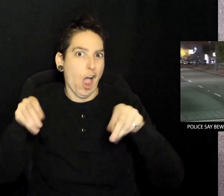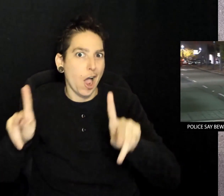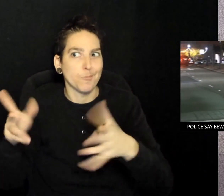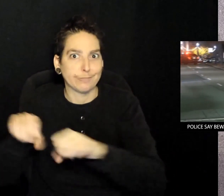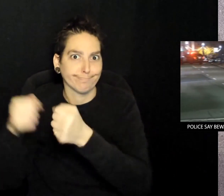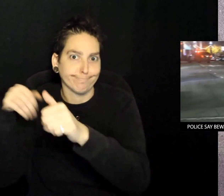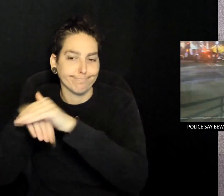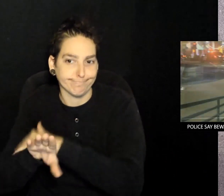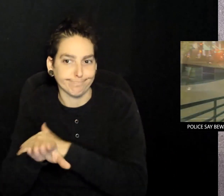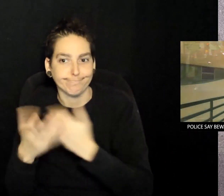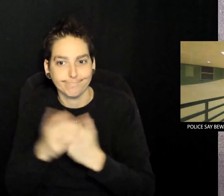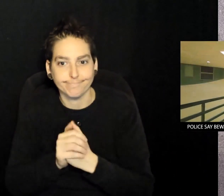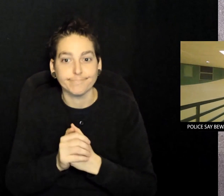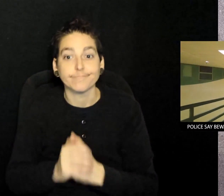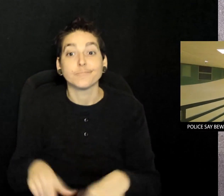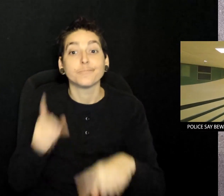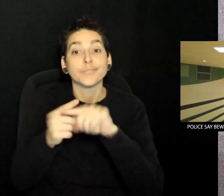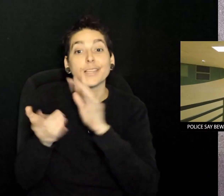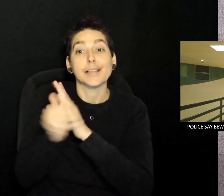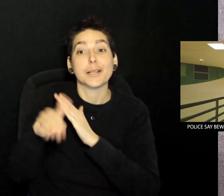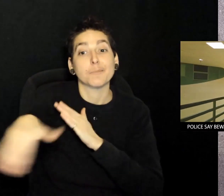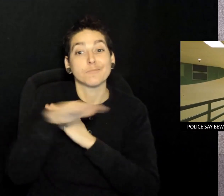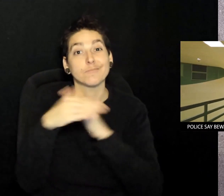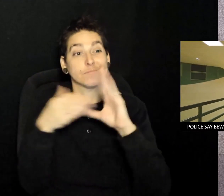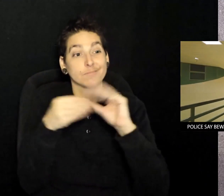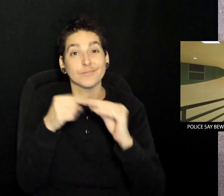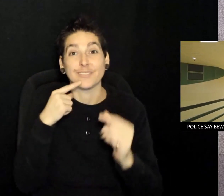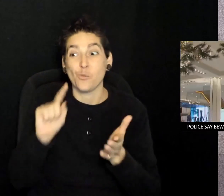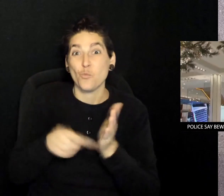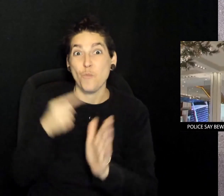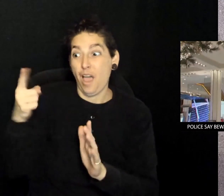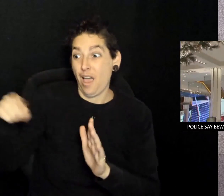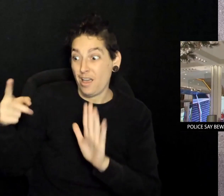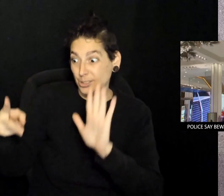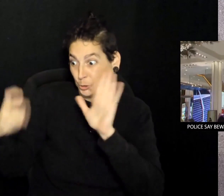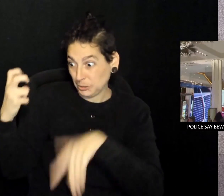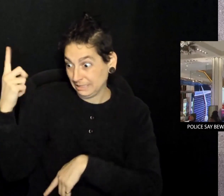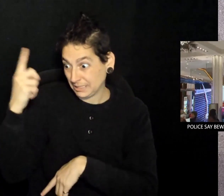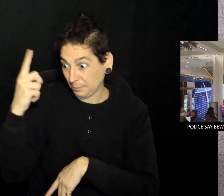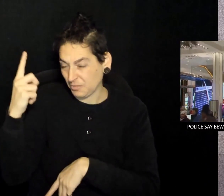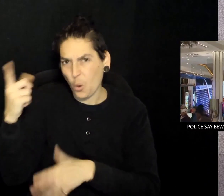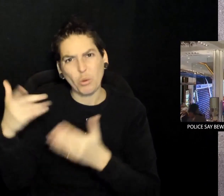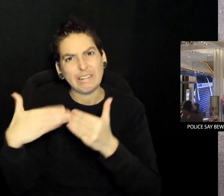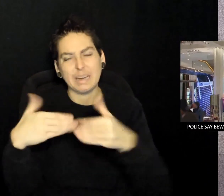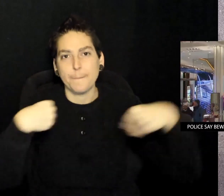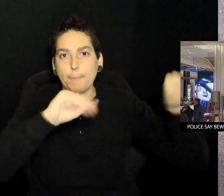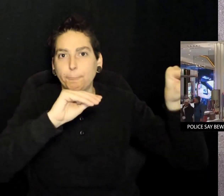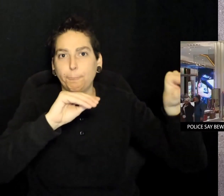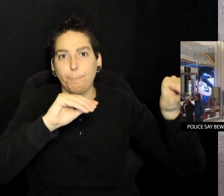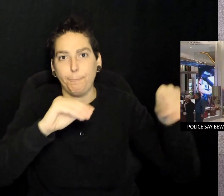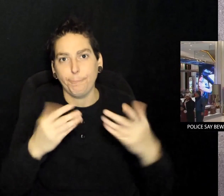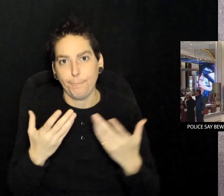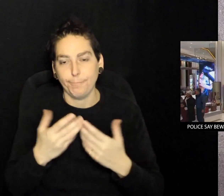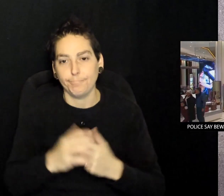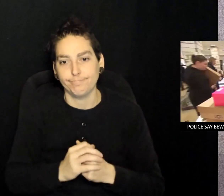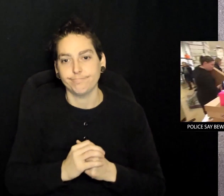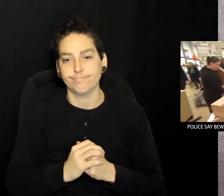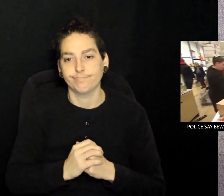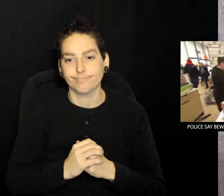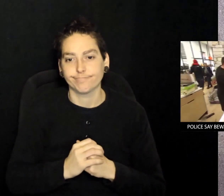so more merchandise means more opportunity and experts say once something is stolen